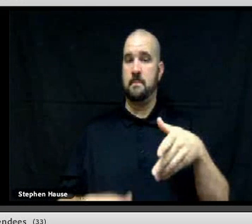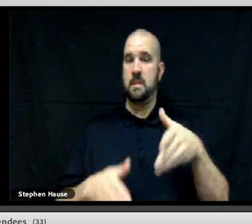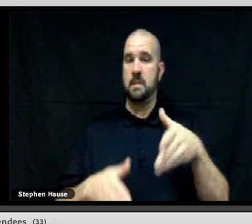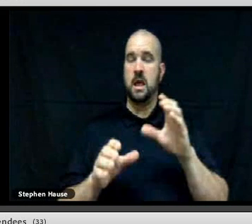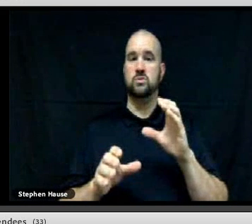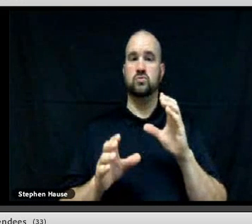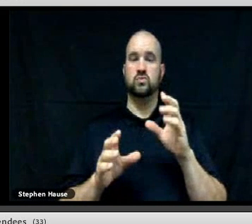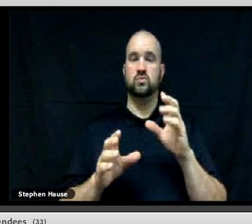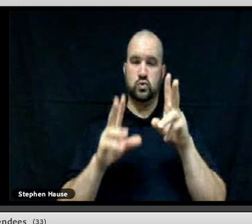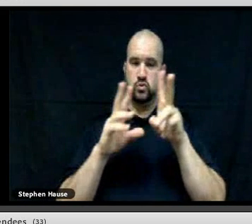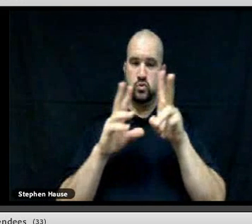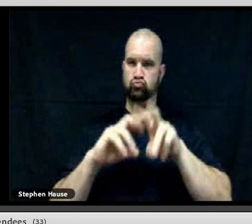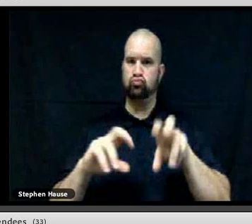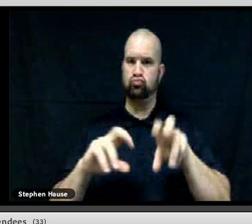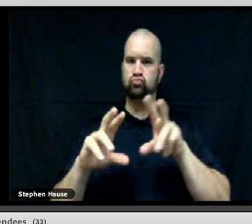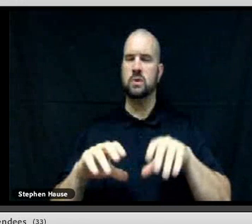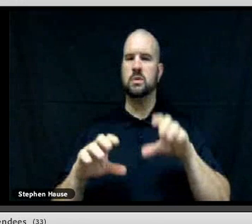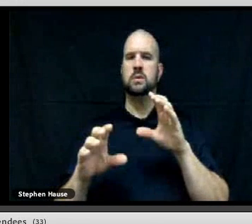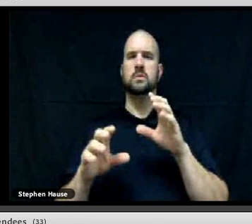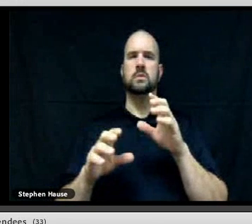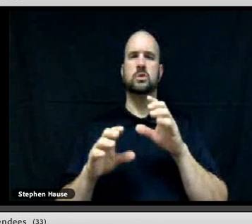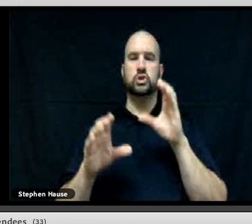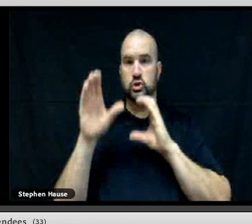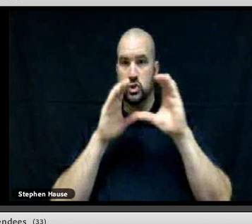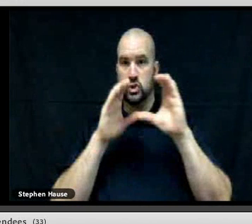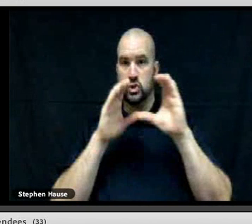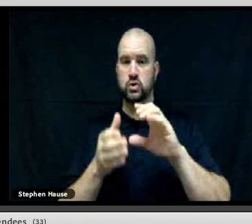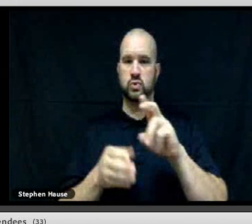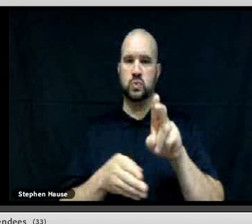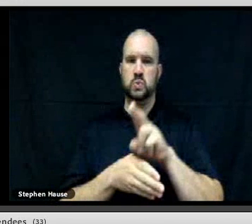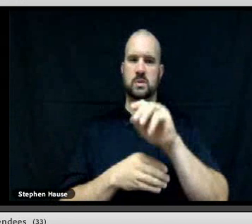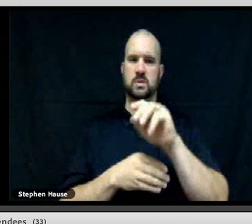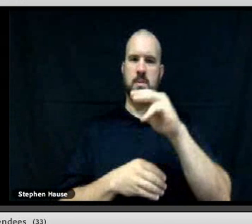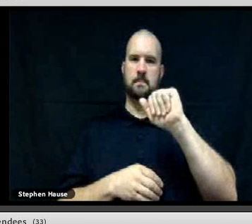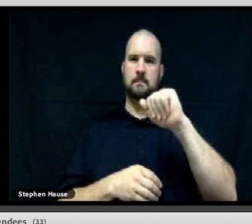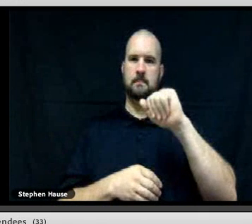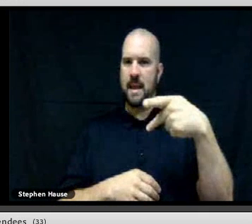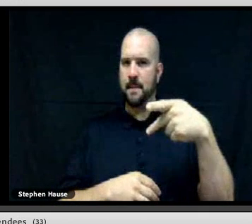uh, using a map rather than keyword searches.